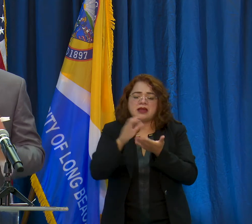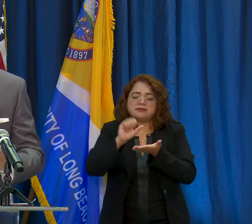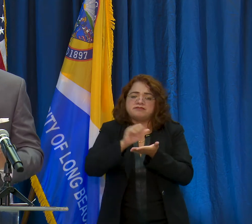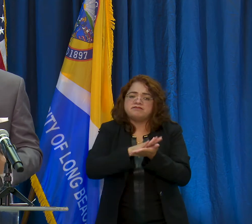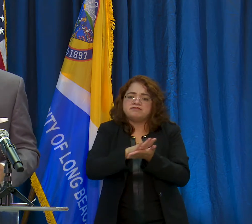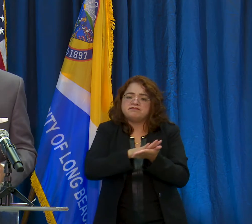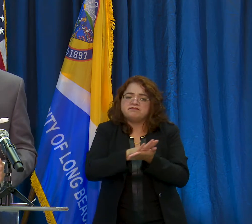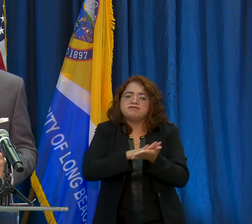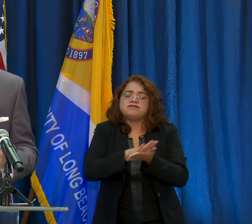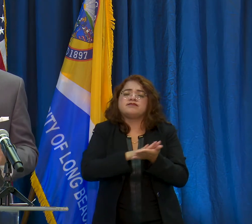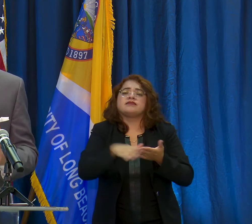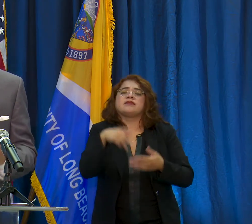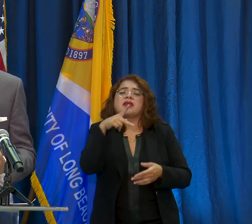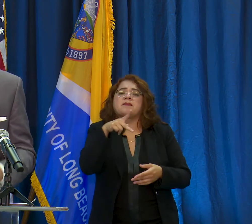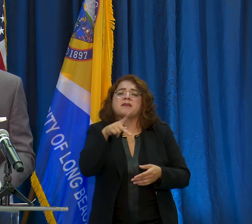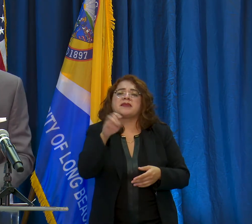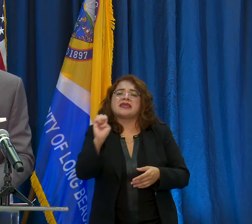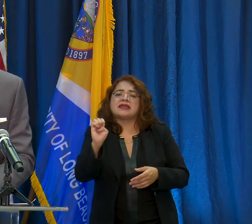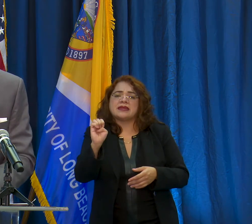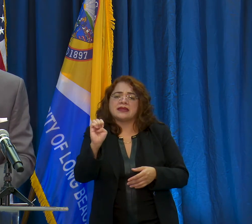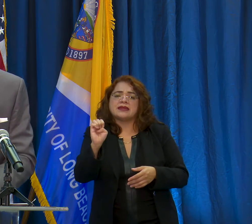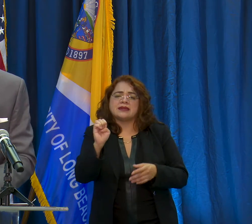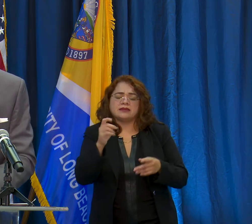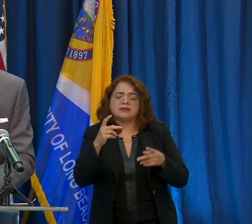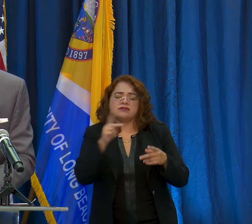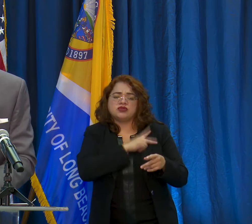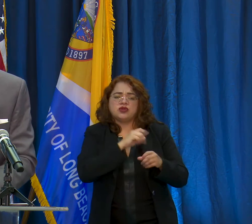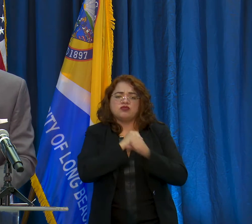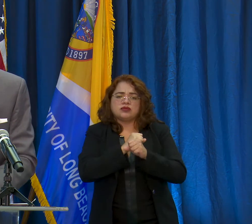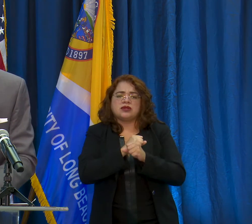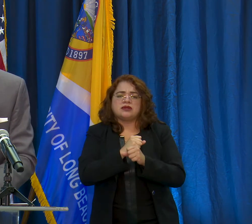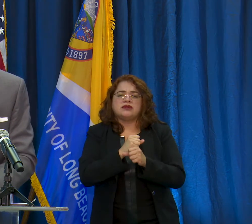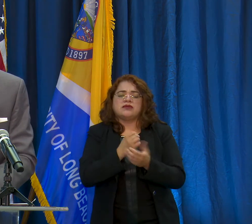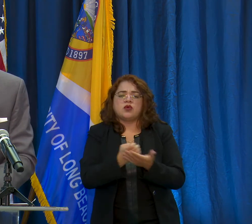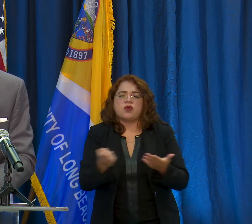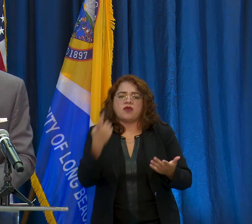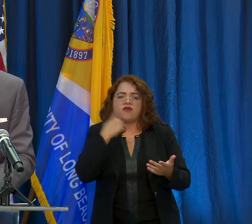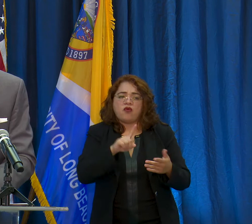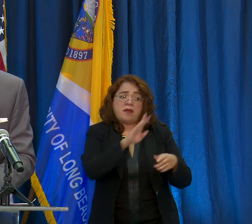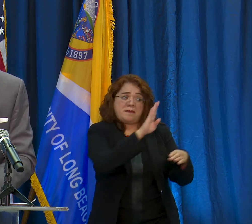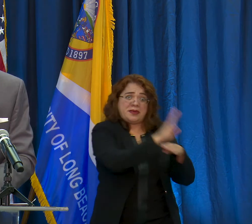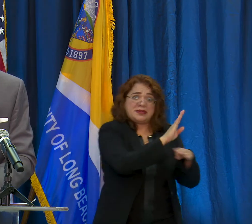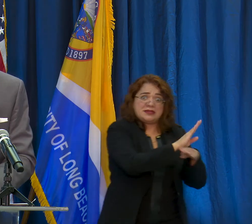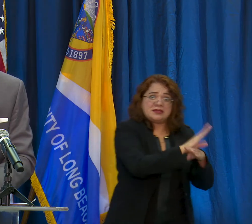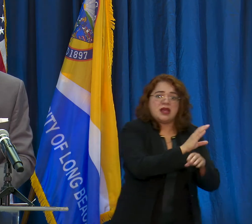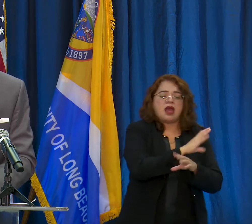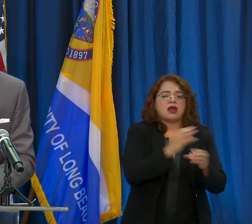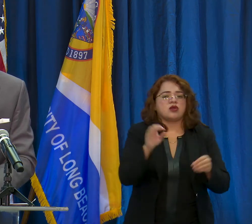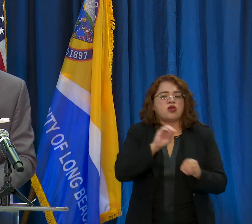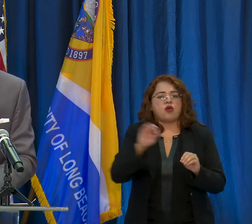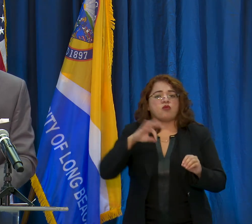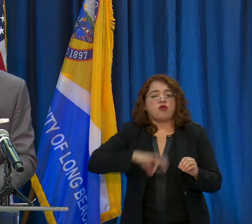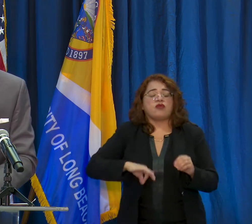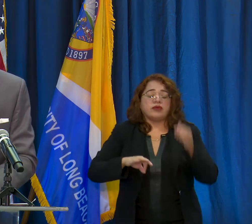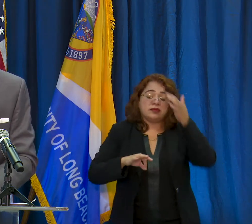other PPE for small businesses and non-profits. This program is in partnership with the State of California